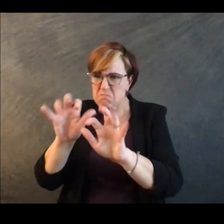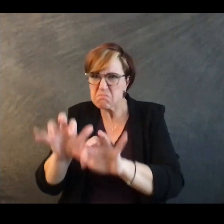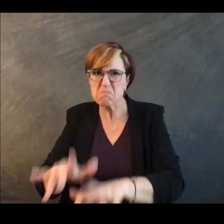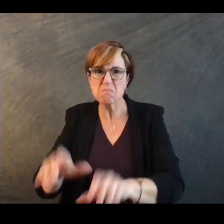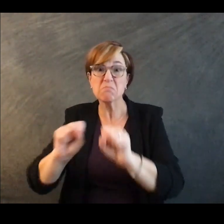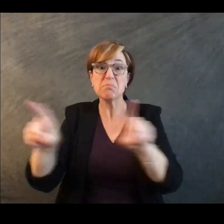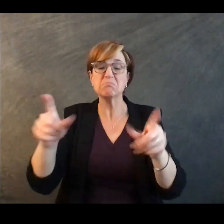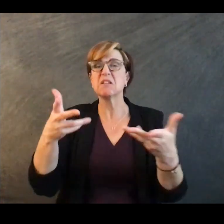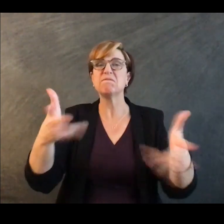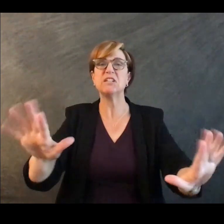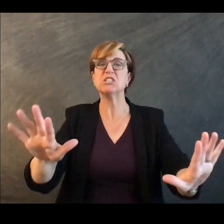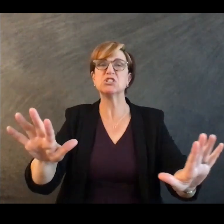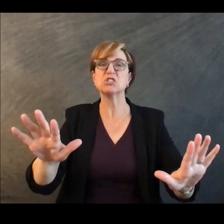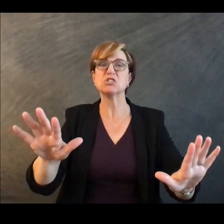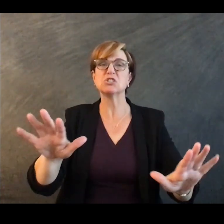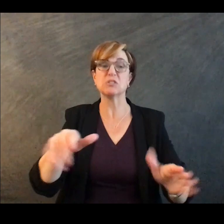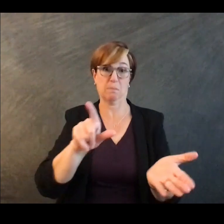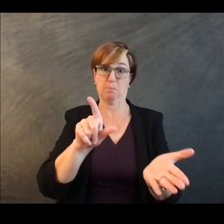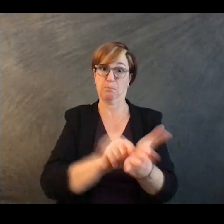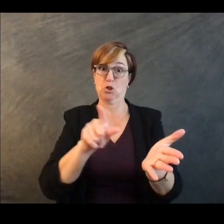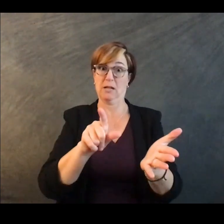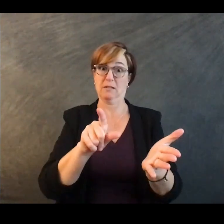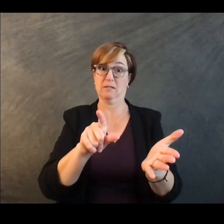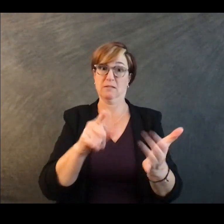you know the question is how did it get out to the media so there's a lot of bad